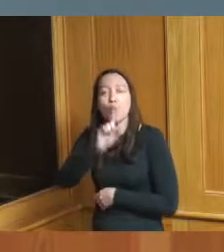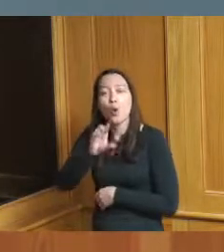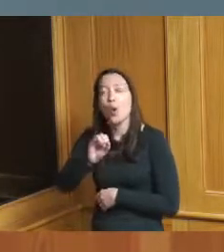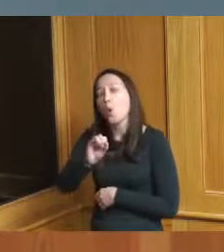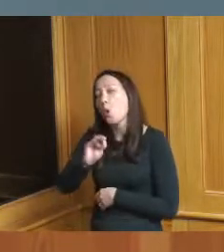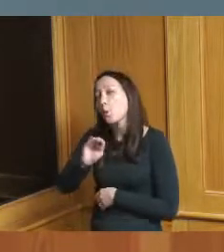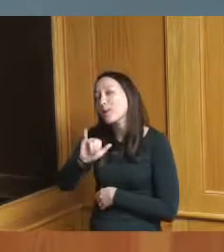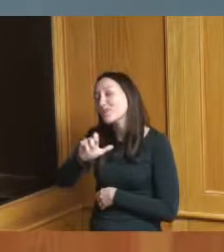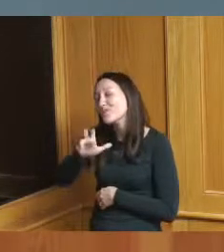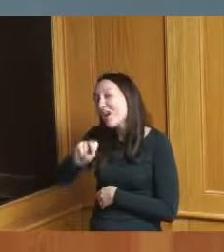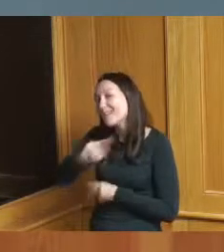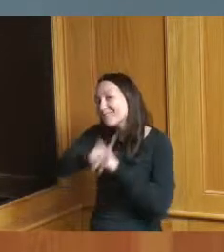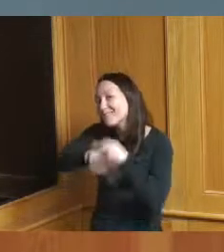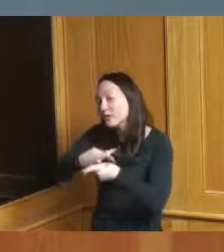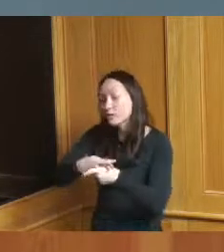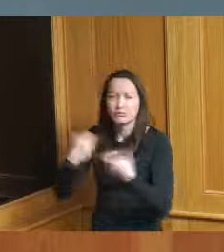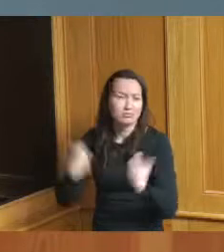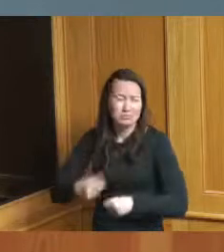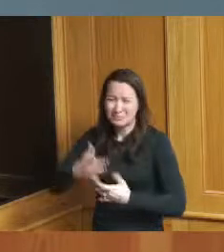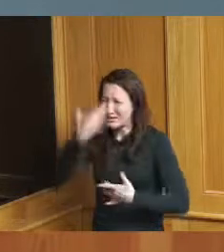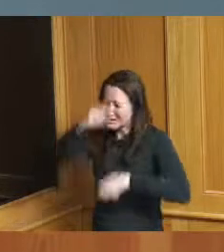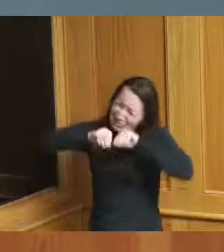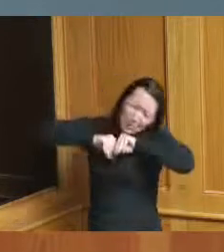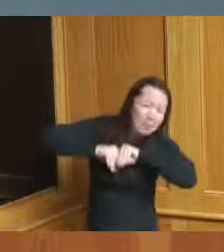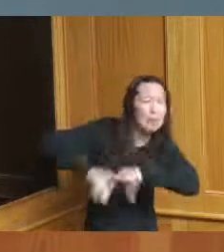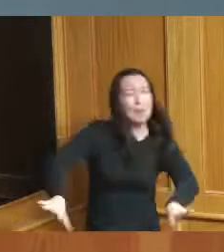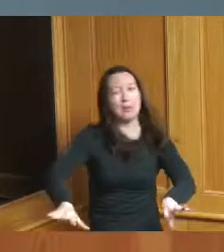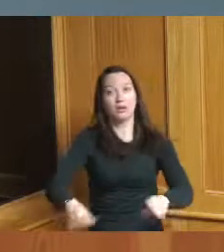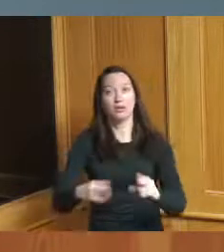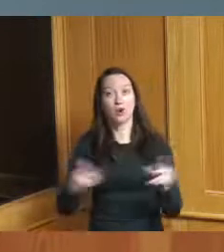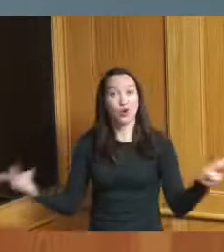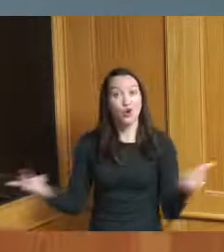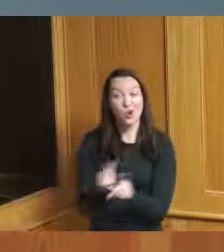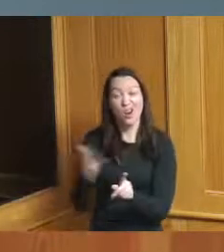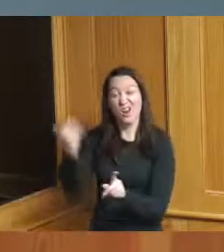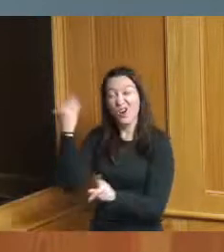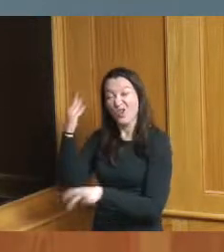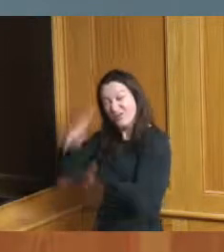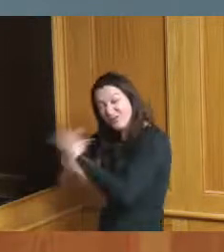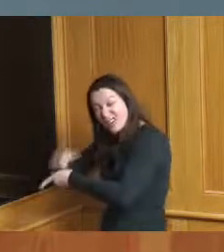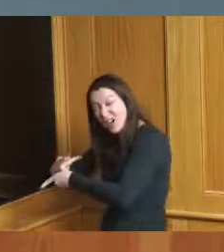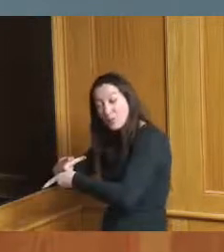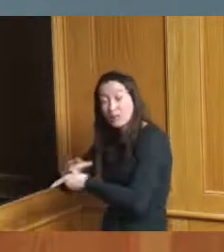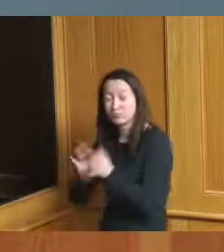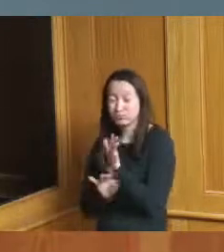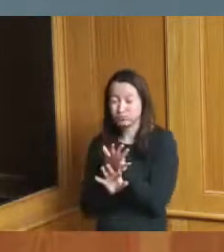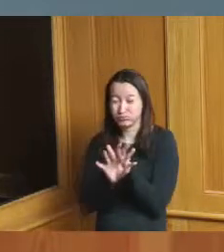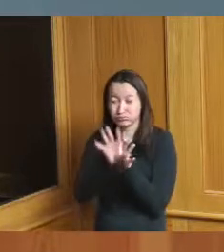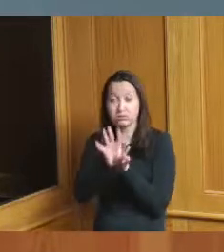variant is highly contagious and more contagious than previous variants and whereas as of January